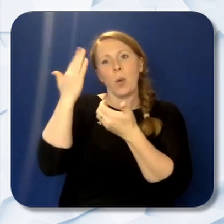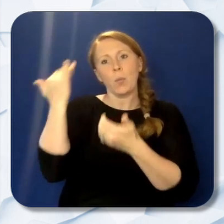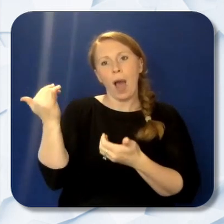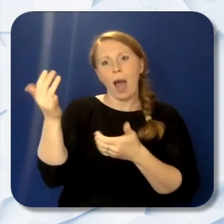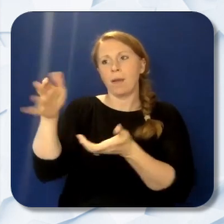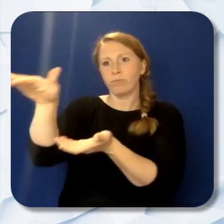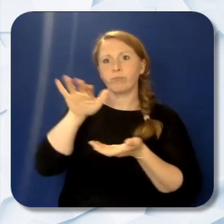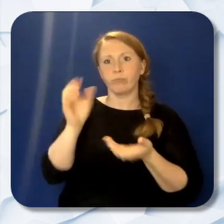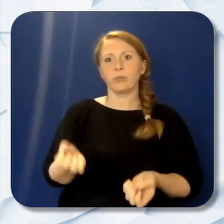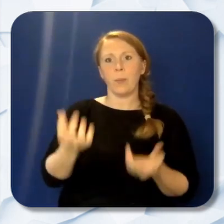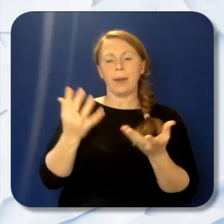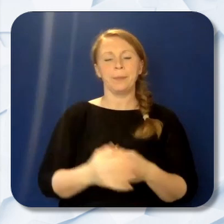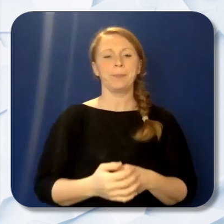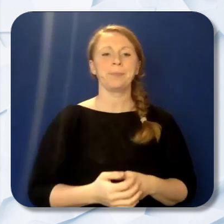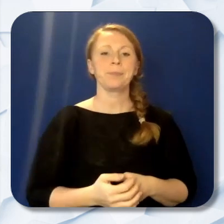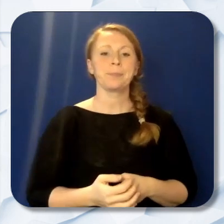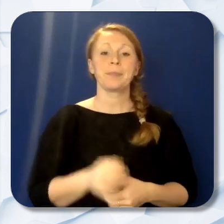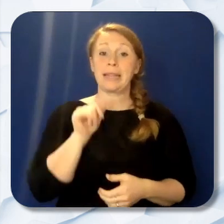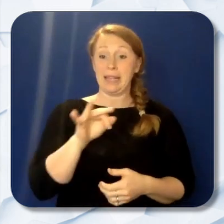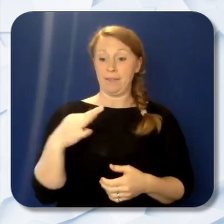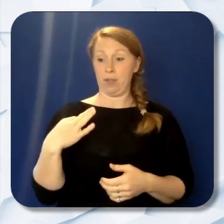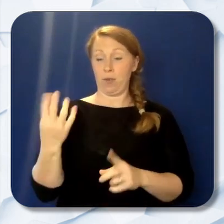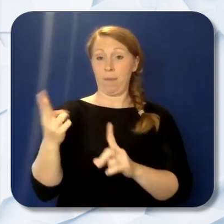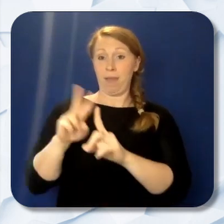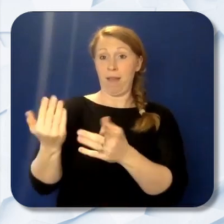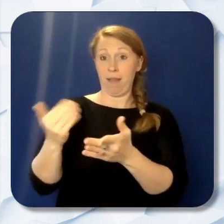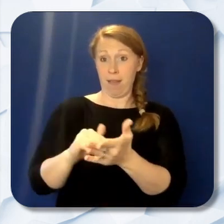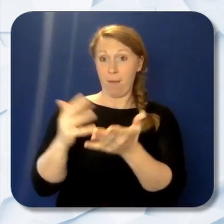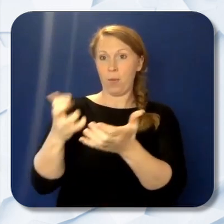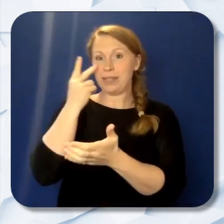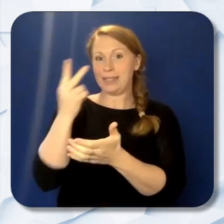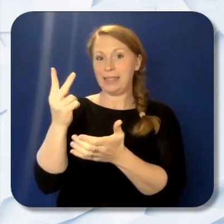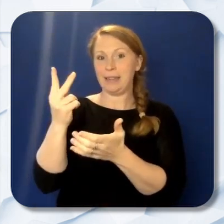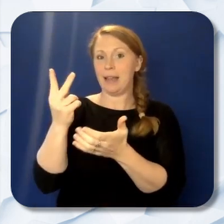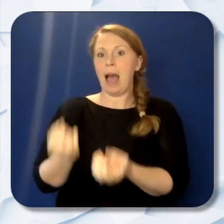And if you're applying again, and we will want to see any overdose reversals, and hopefully it will